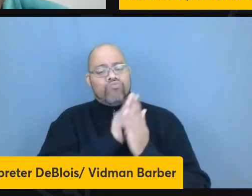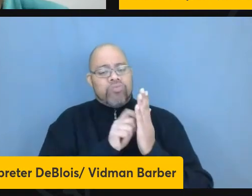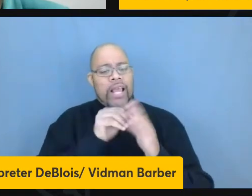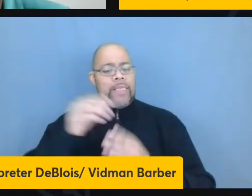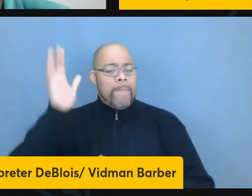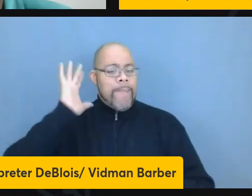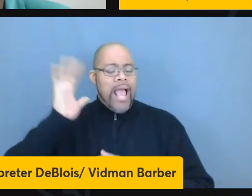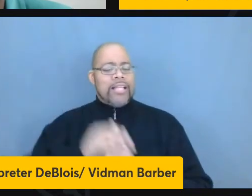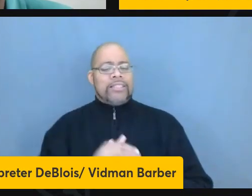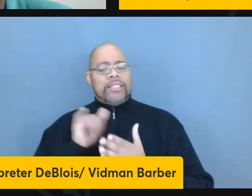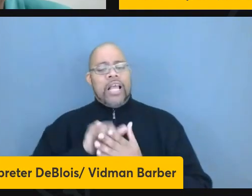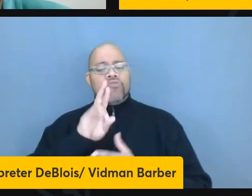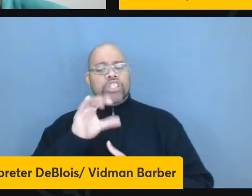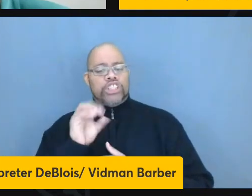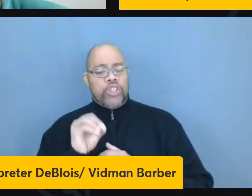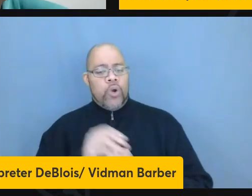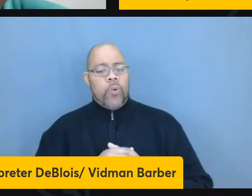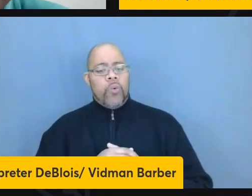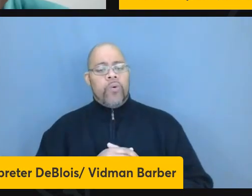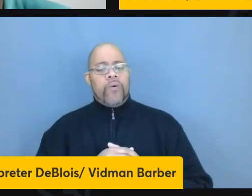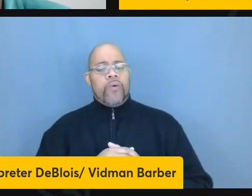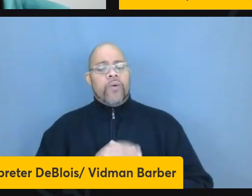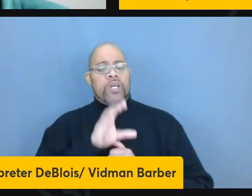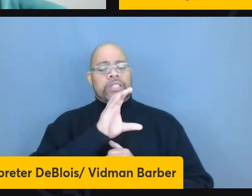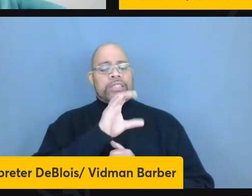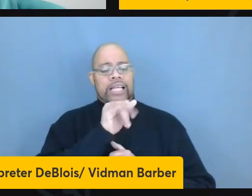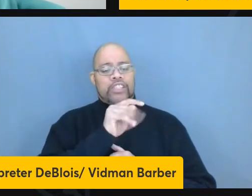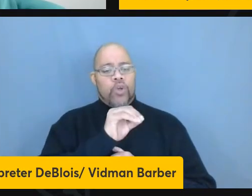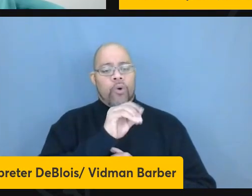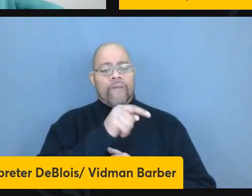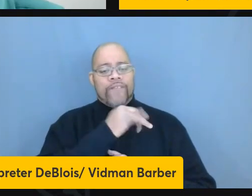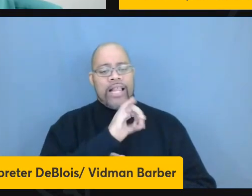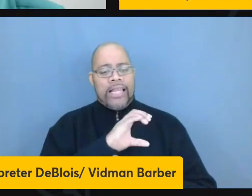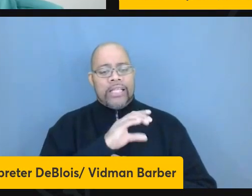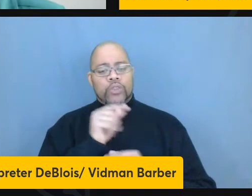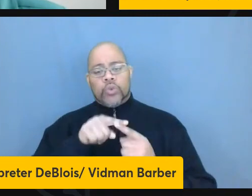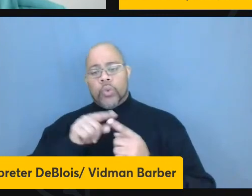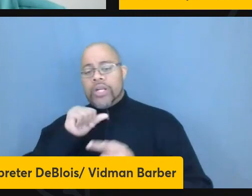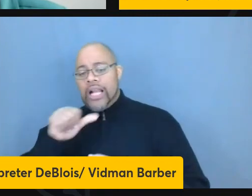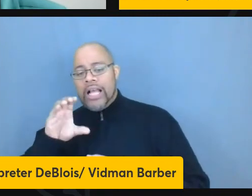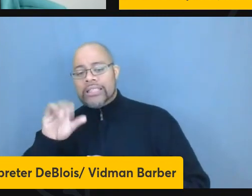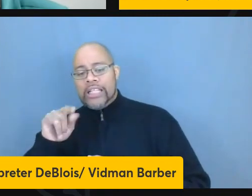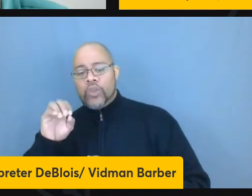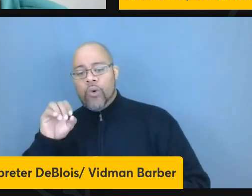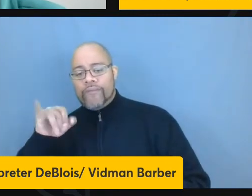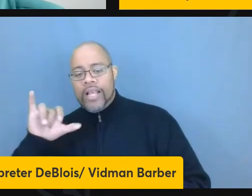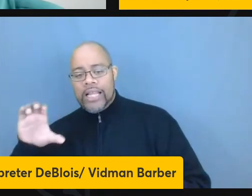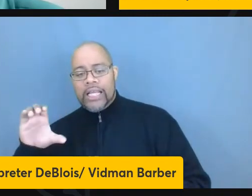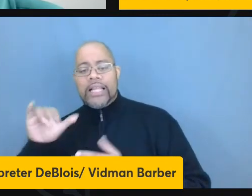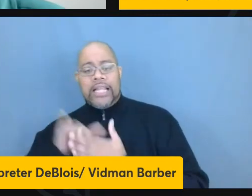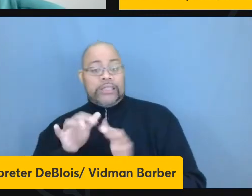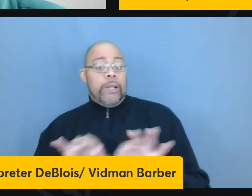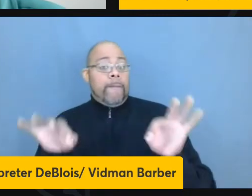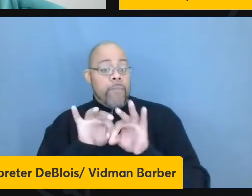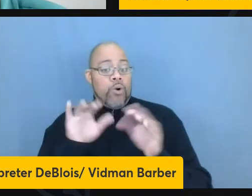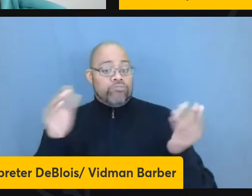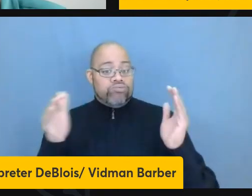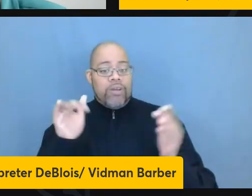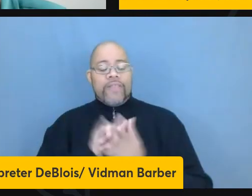know, the ratio of your site of philic to non psychrophilic, antibodies, etc, is important. And that may well be true. But